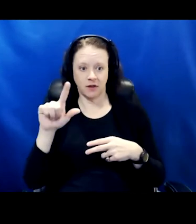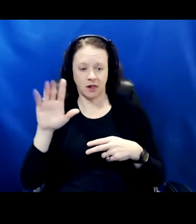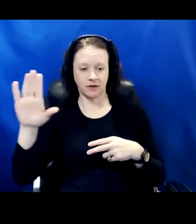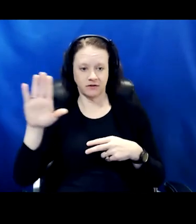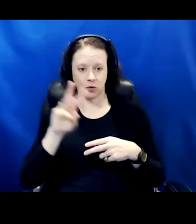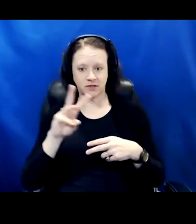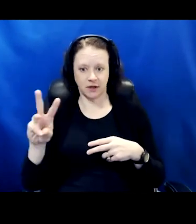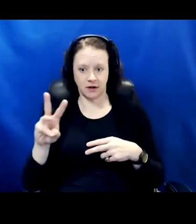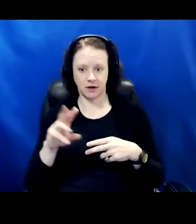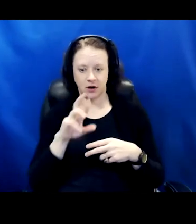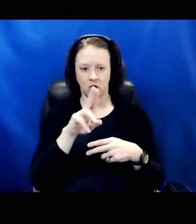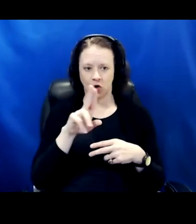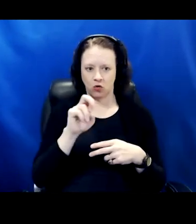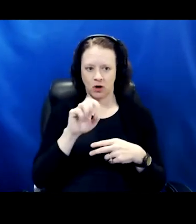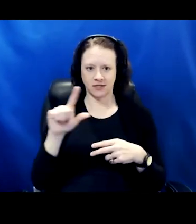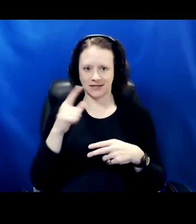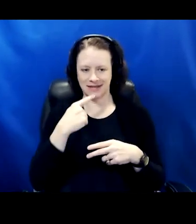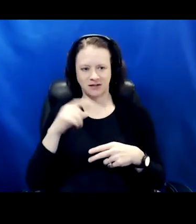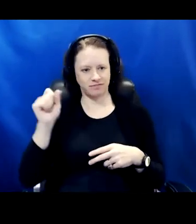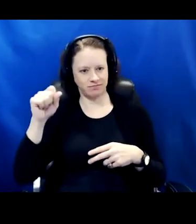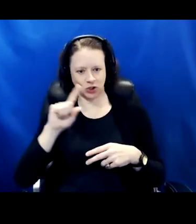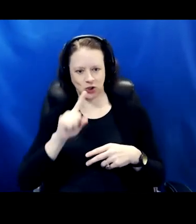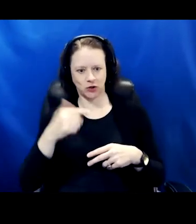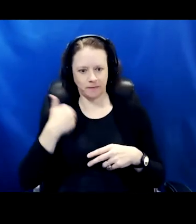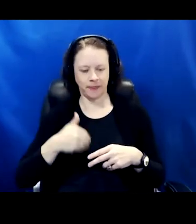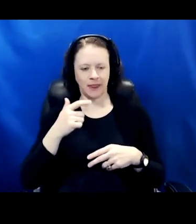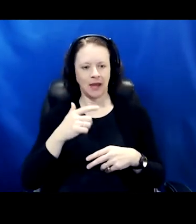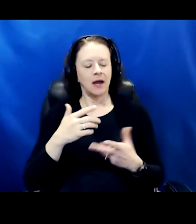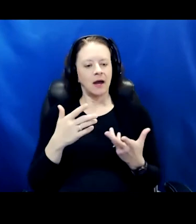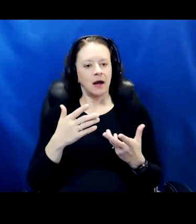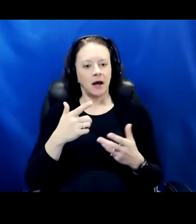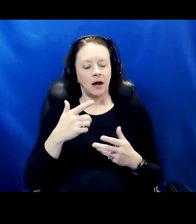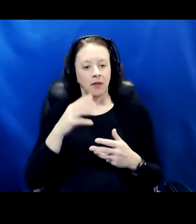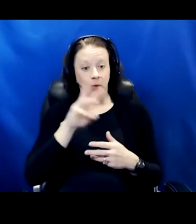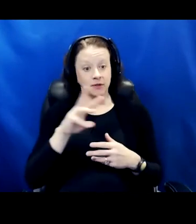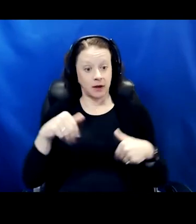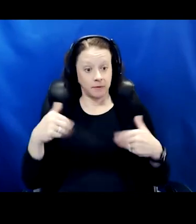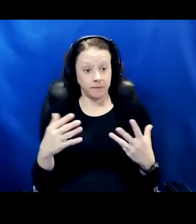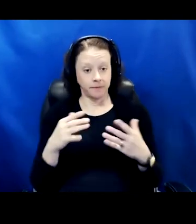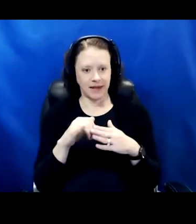[Russell] I'm happy to do that. The website is, it's a tiny URL